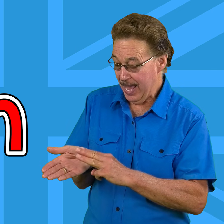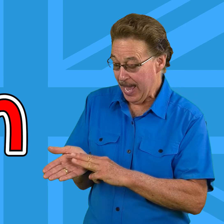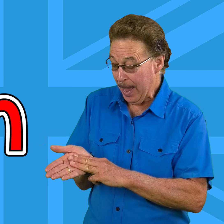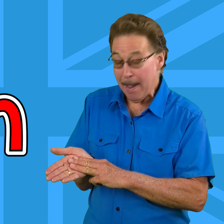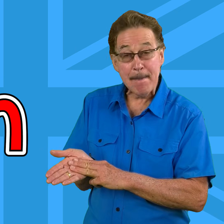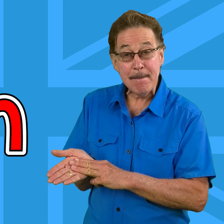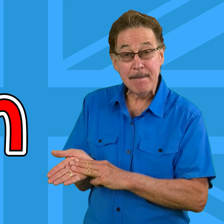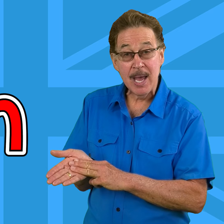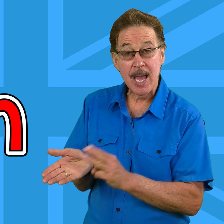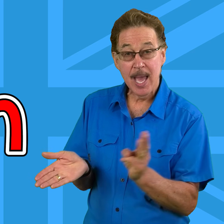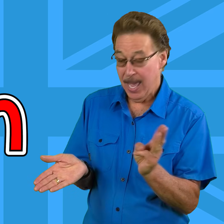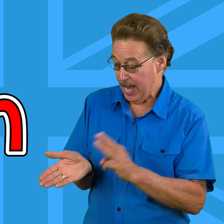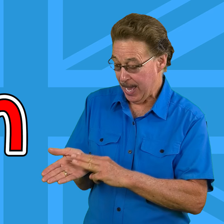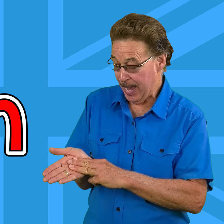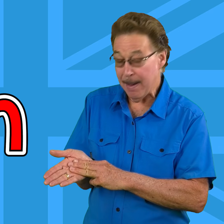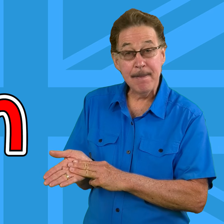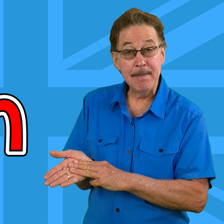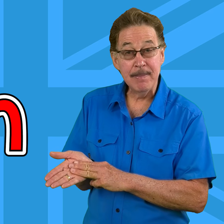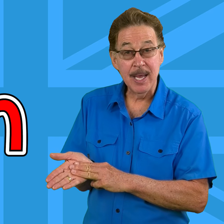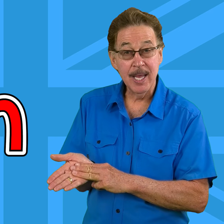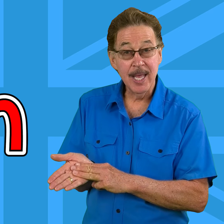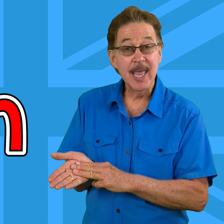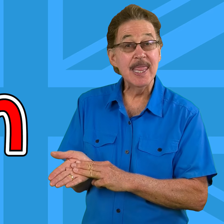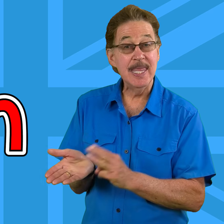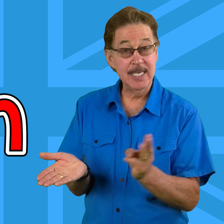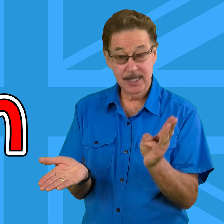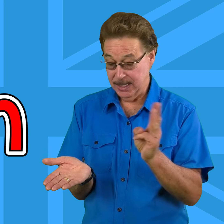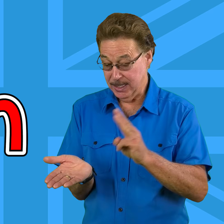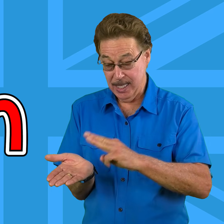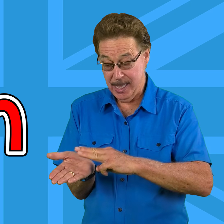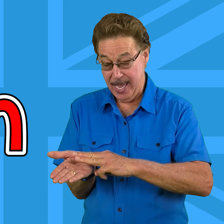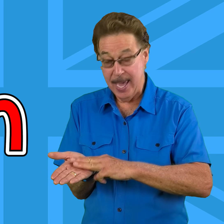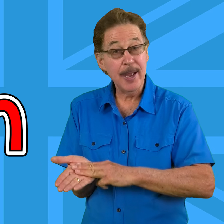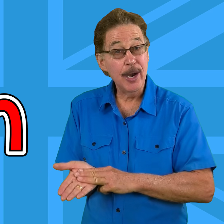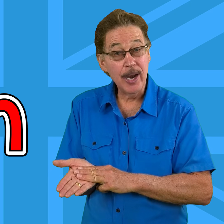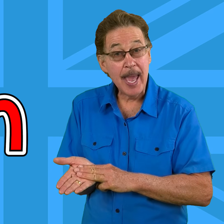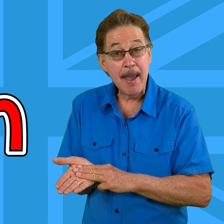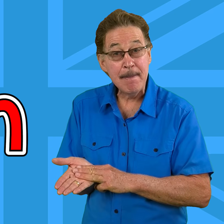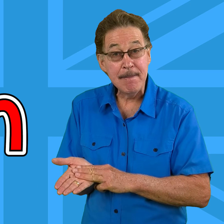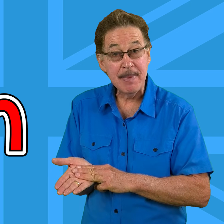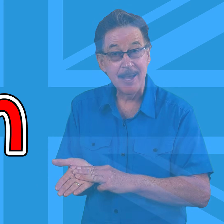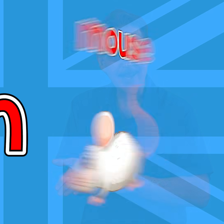M, m, this is the letter m